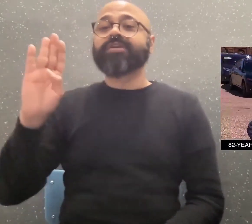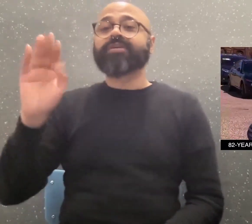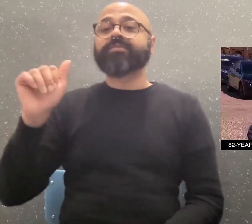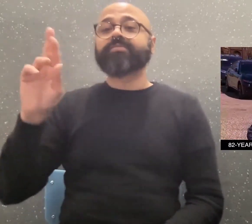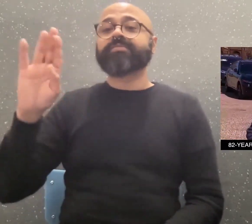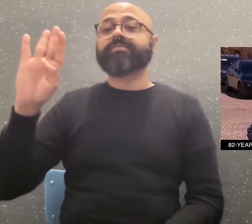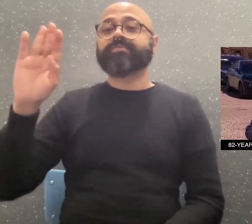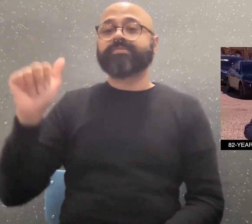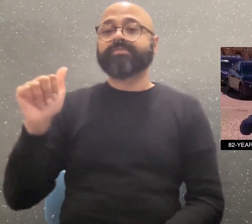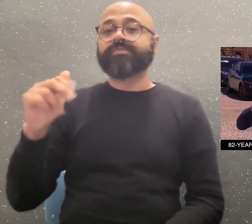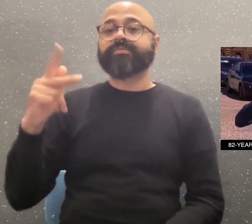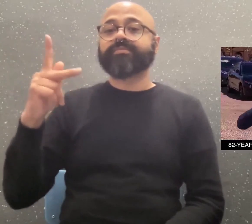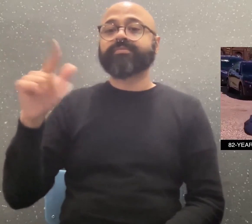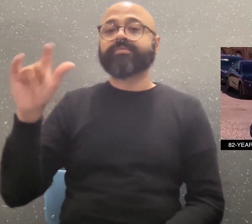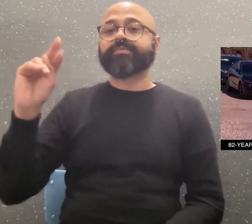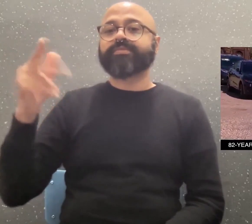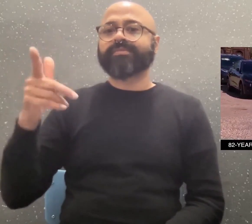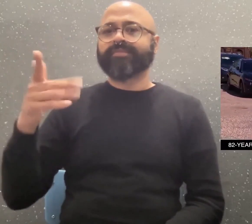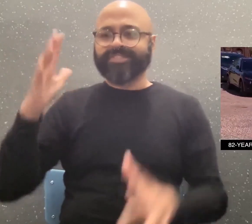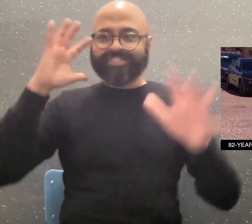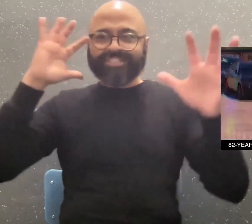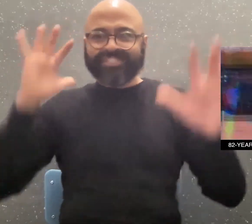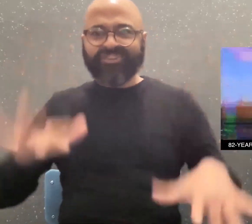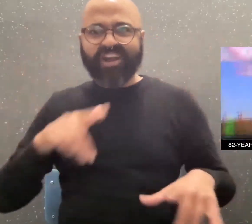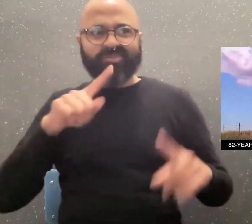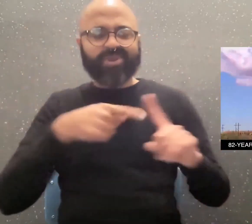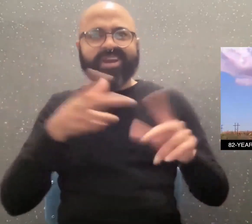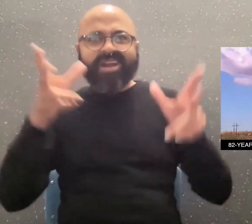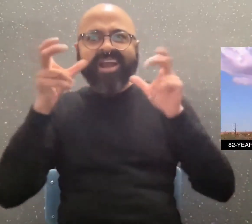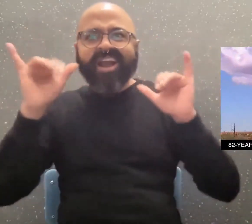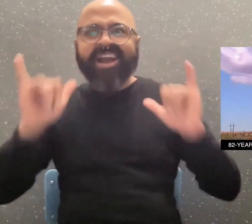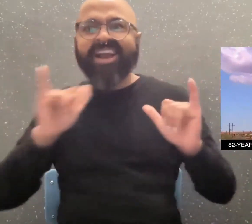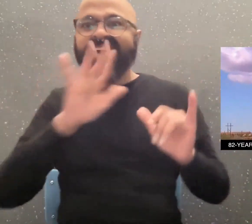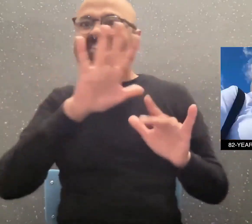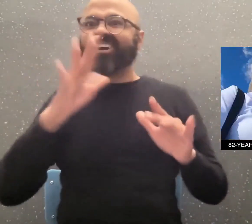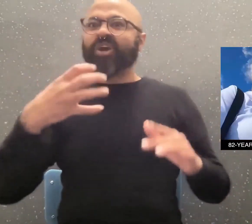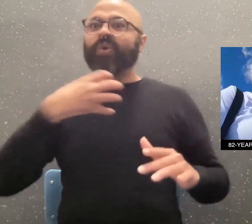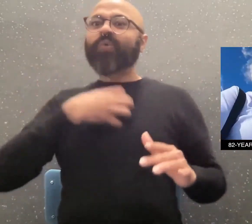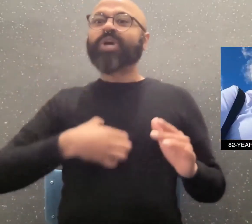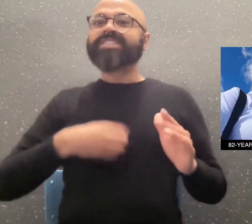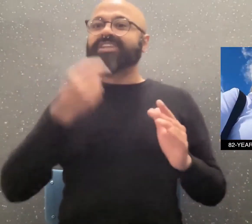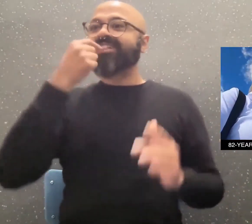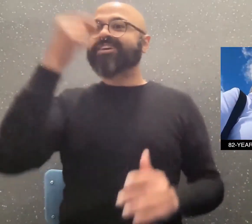82-year-old Barbara Kling was shocked when she heard she was about to cross